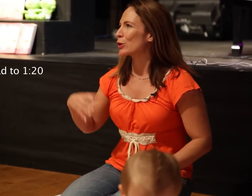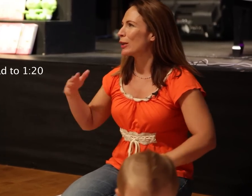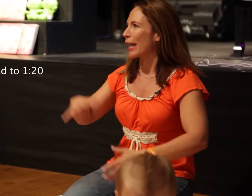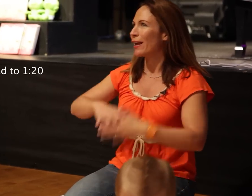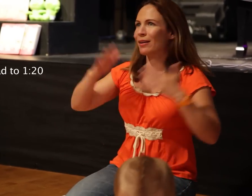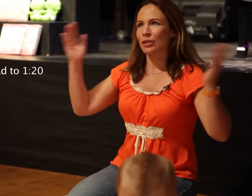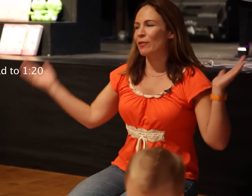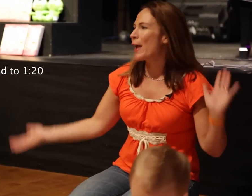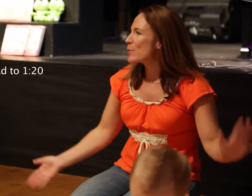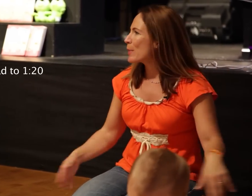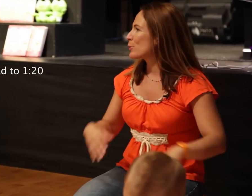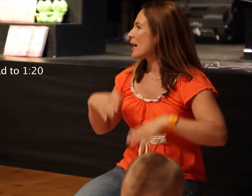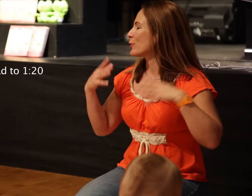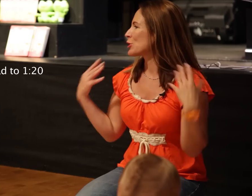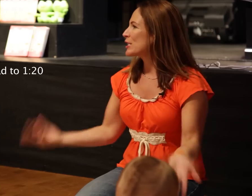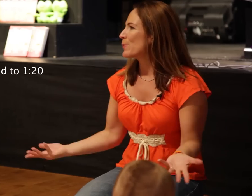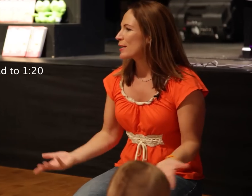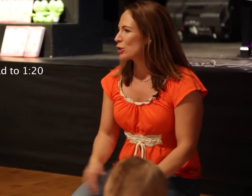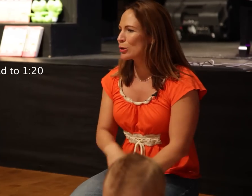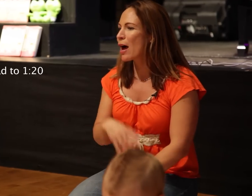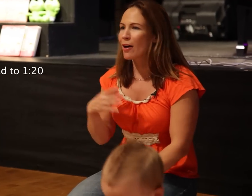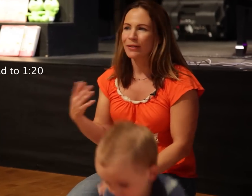or do you have a family member who is deaf, or is it just something that you love,